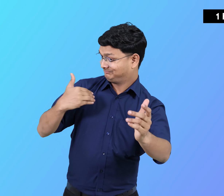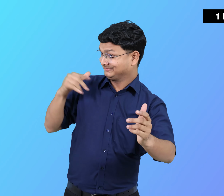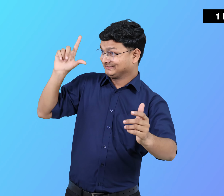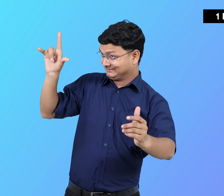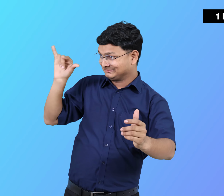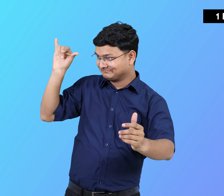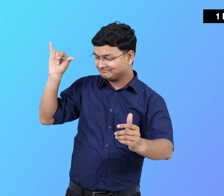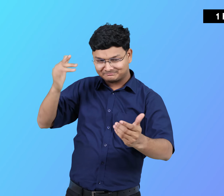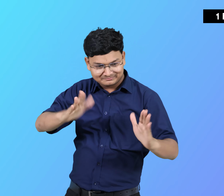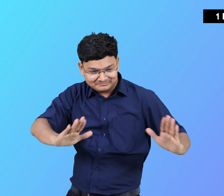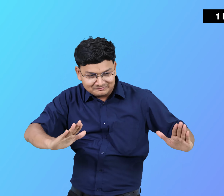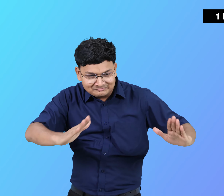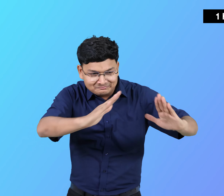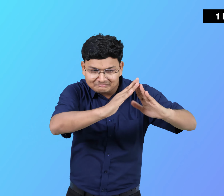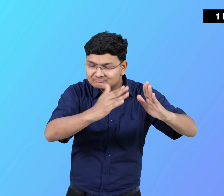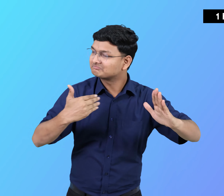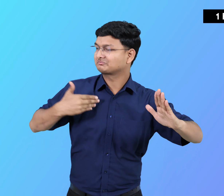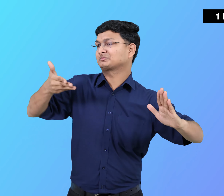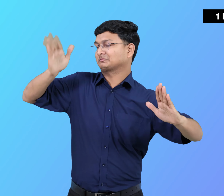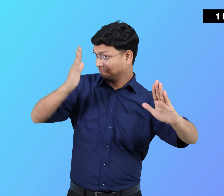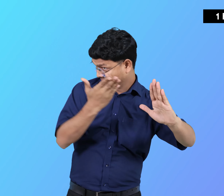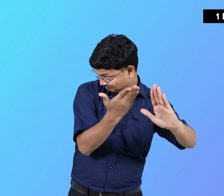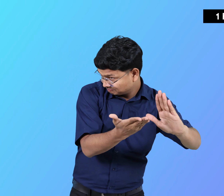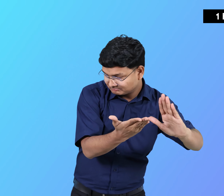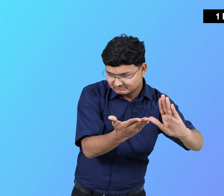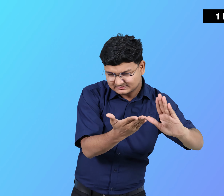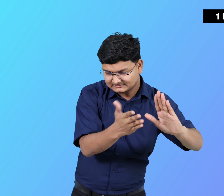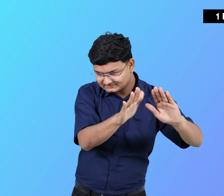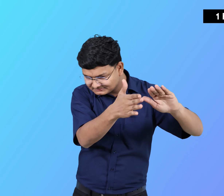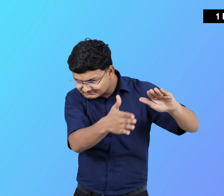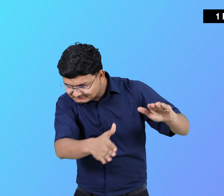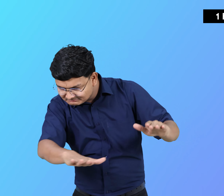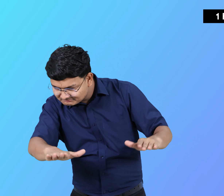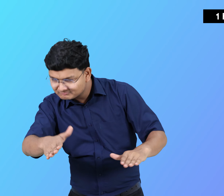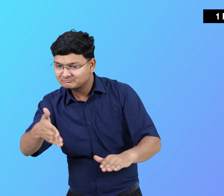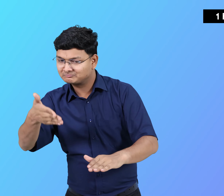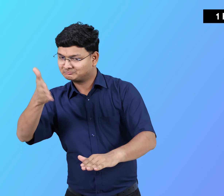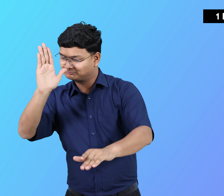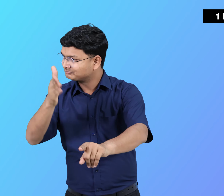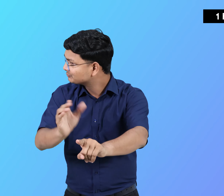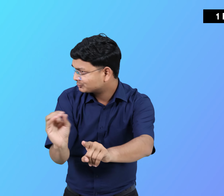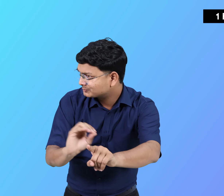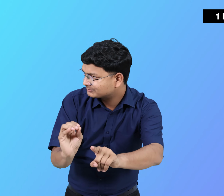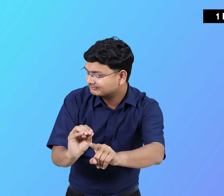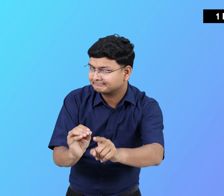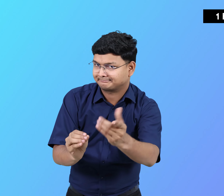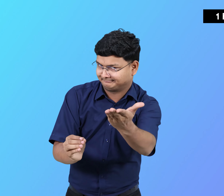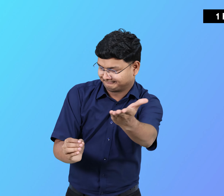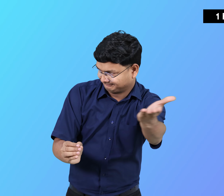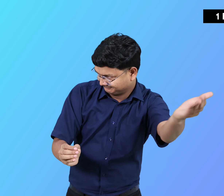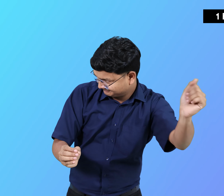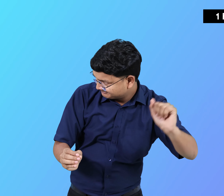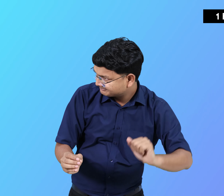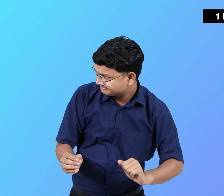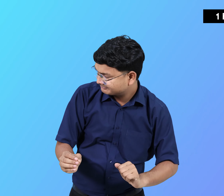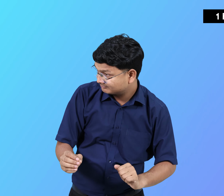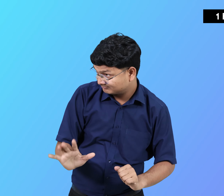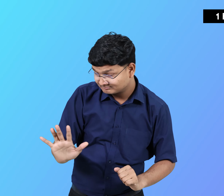I, the LORD, am a god of the mountains and not a god of the valleys.